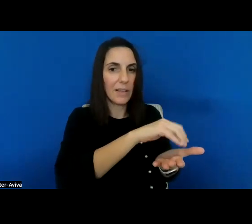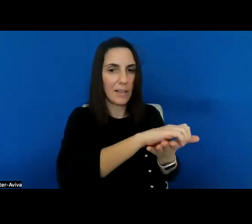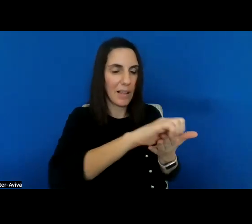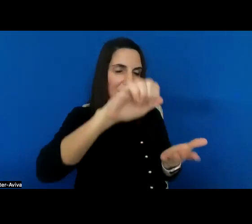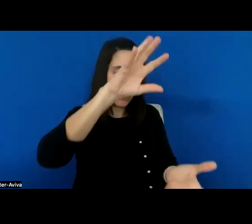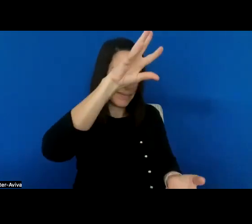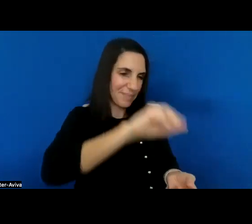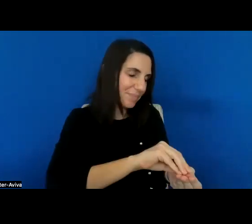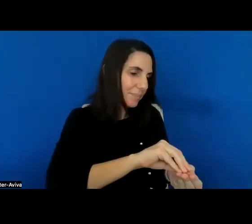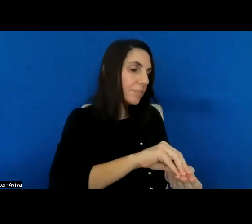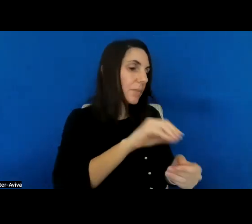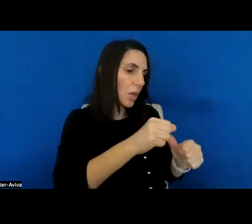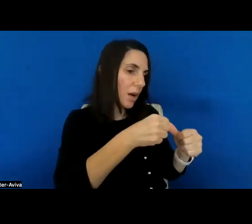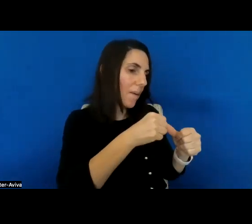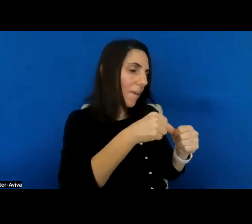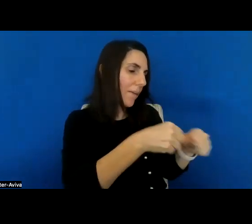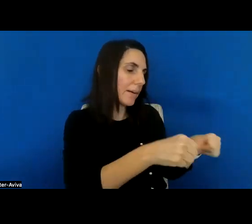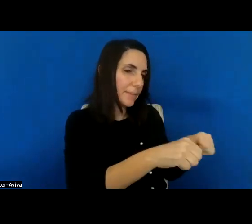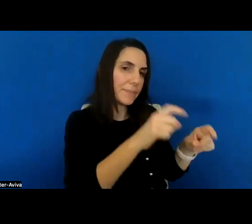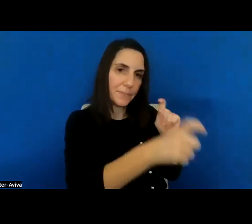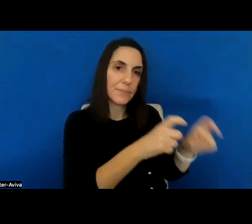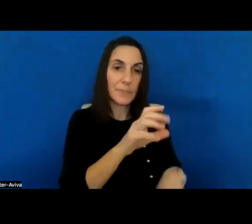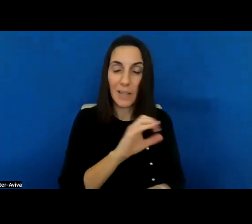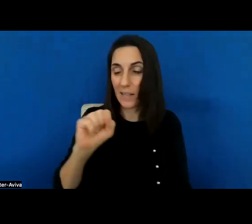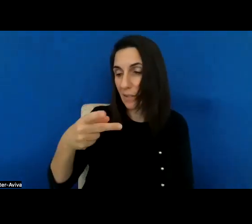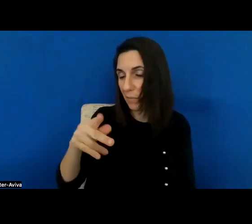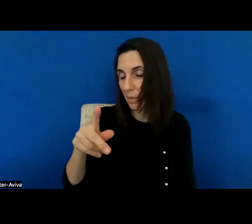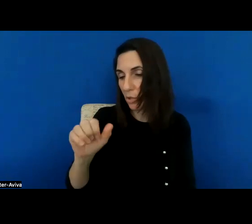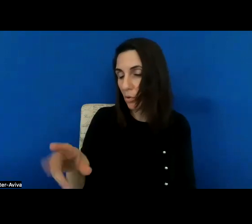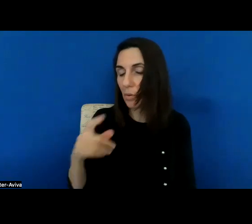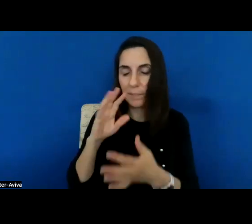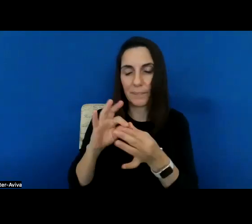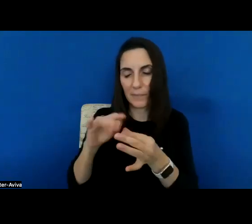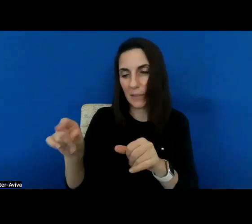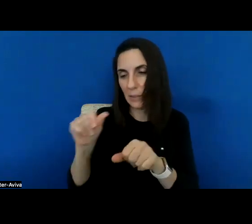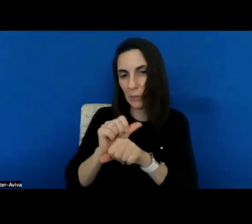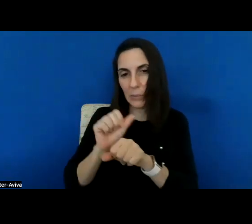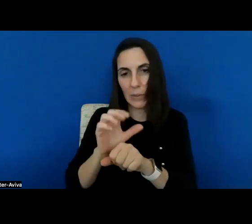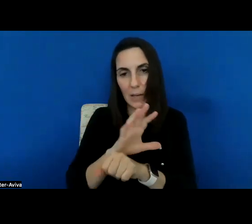11:39:20 And Spencer Mission. He's working and individuals not tied to a work-related